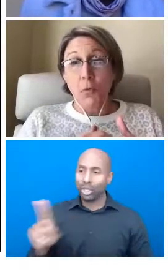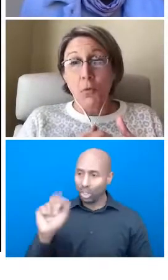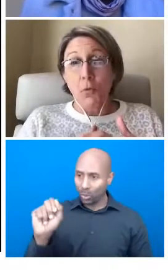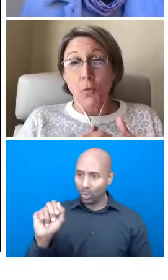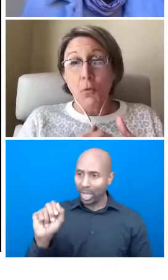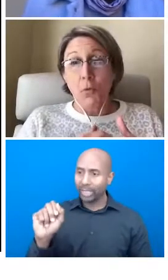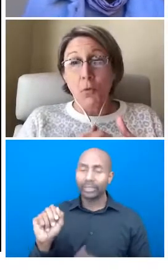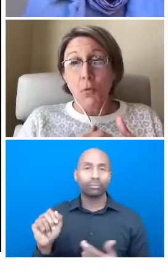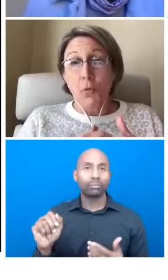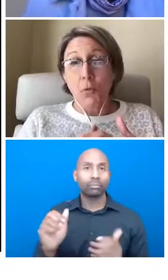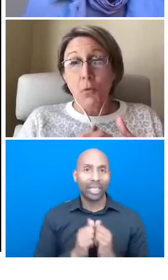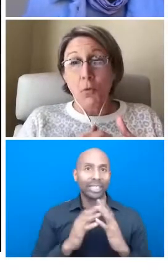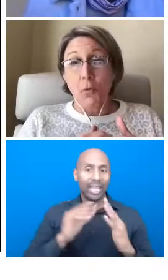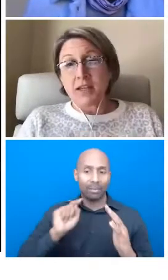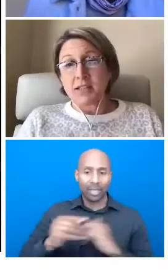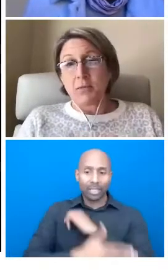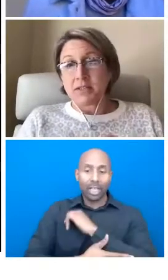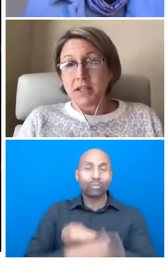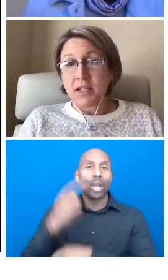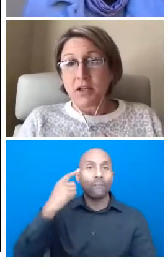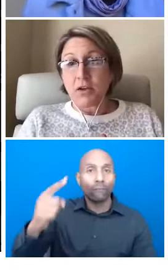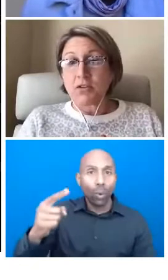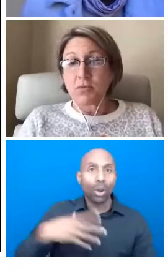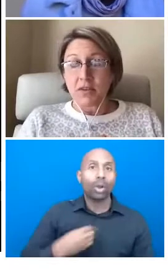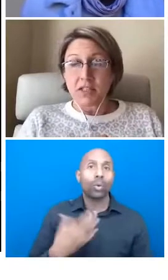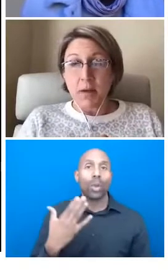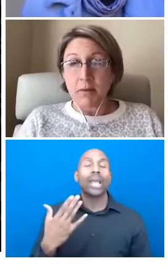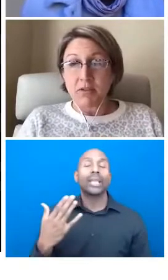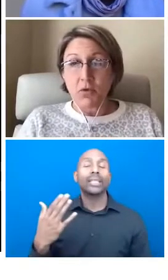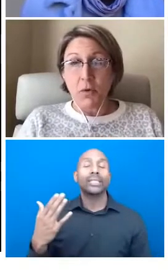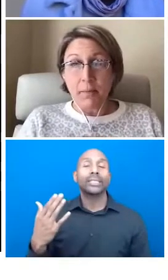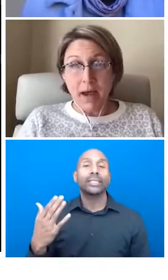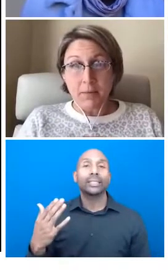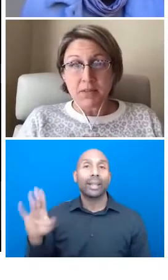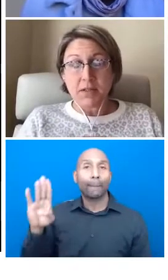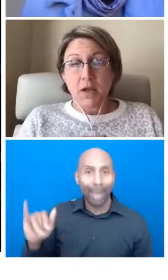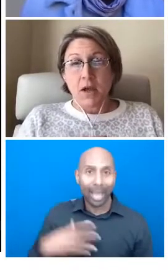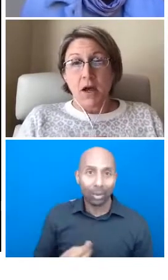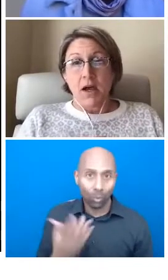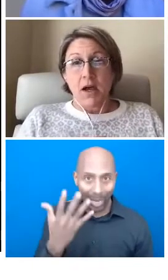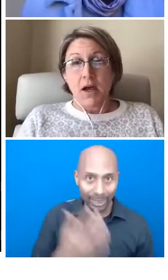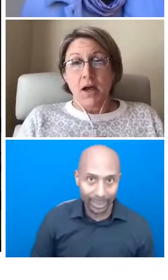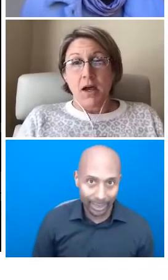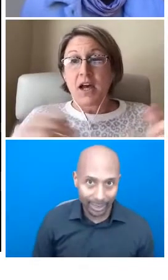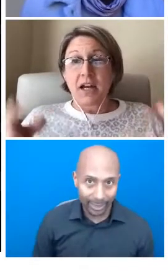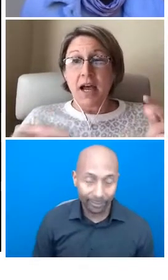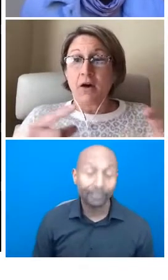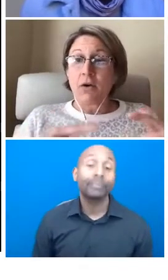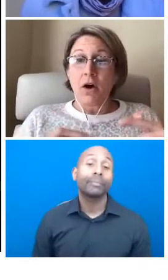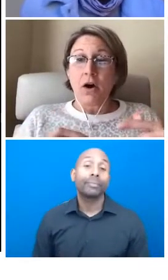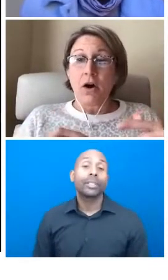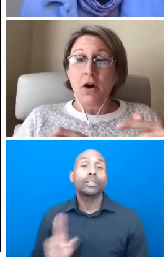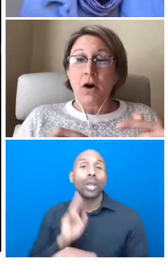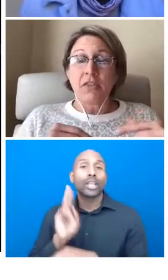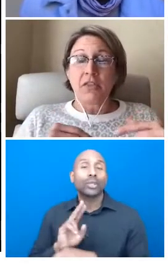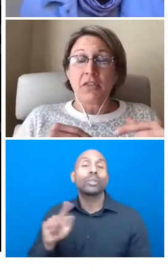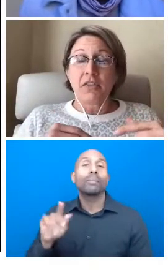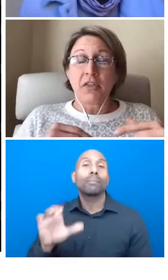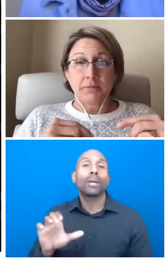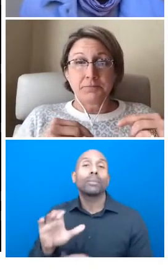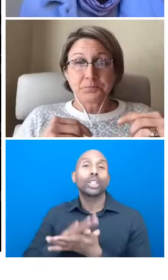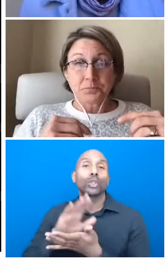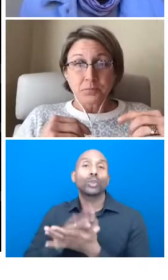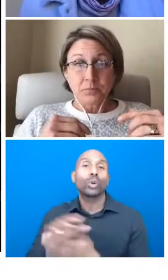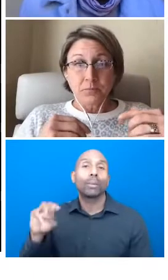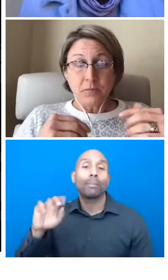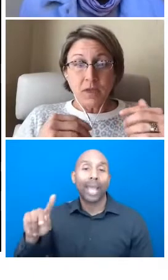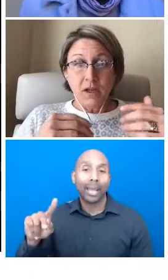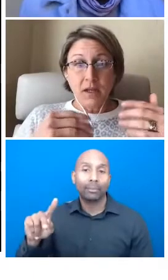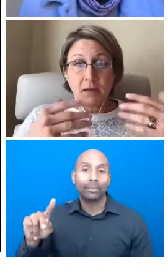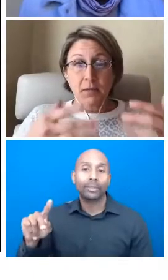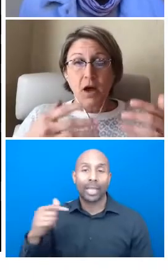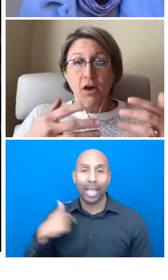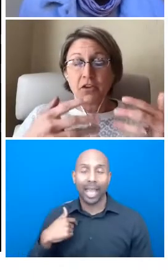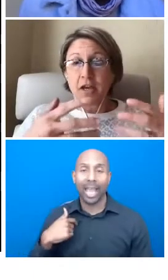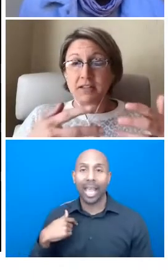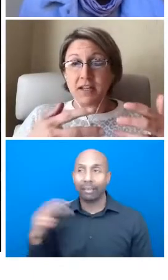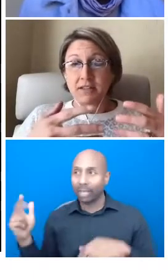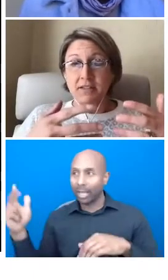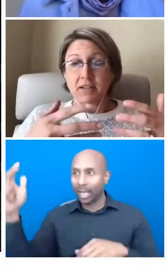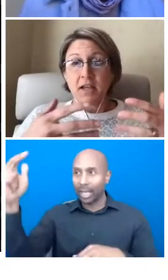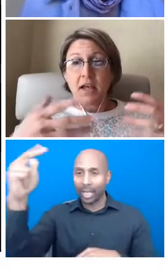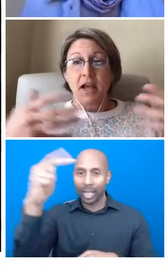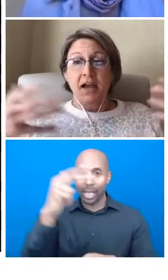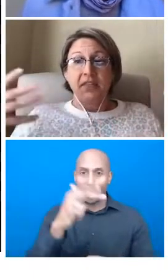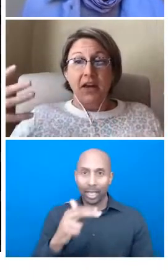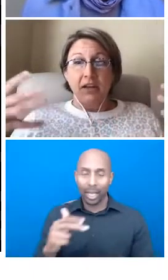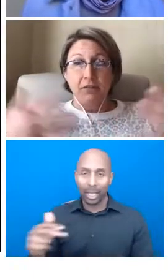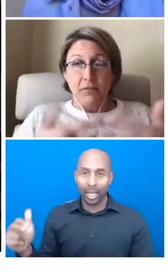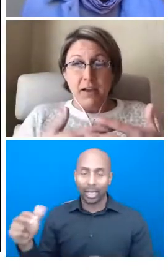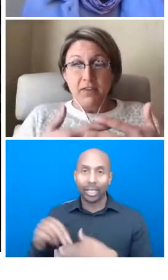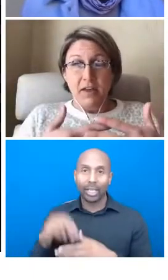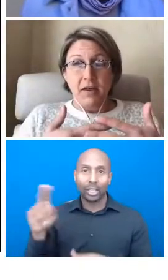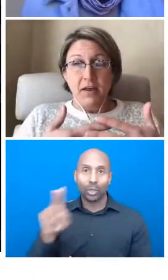In this piece, I used one of these public school maps, cut out the states, and fed the